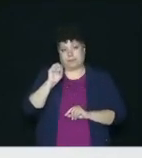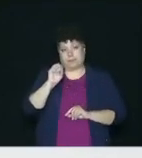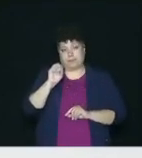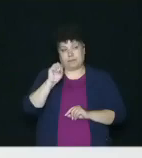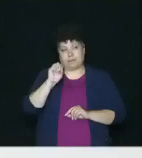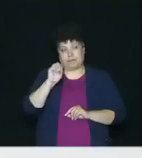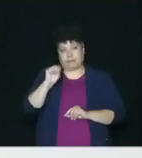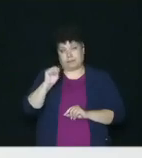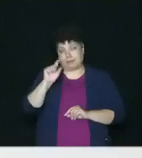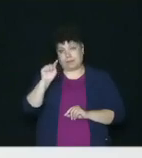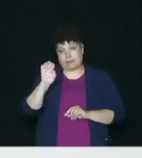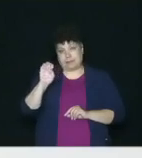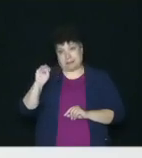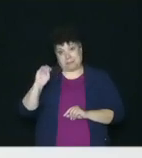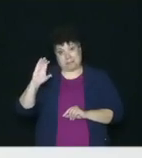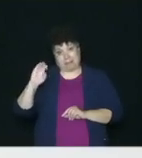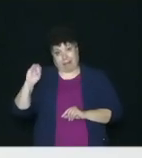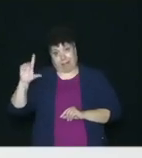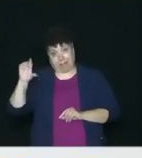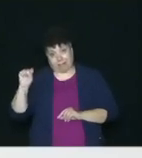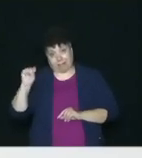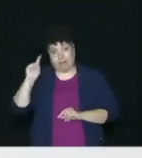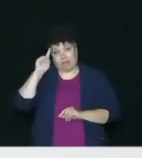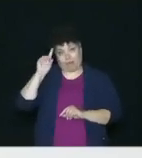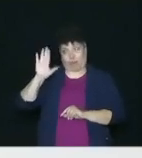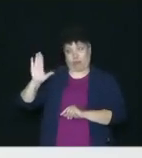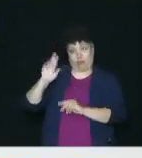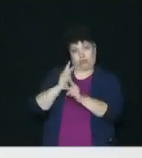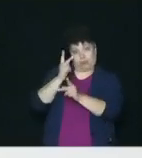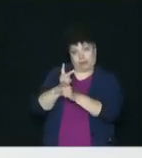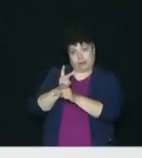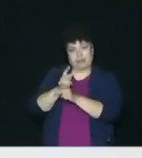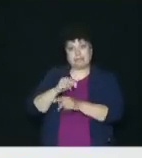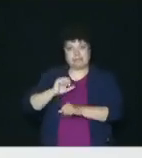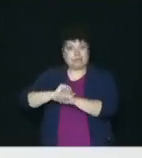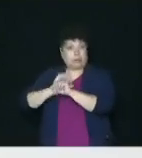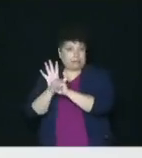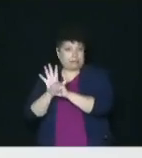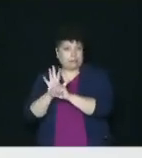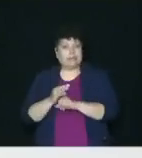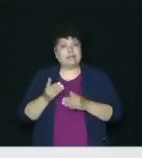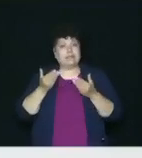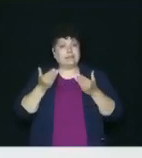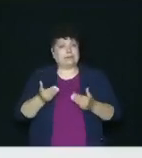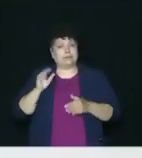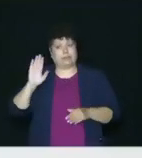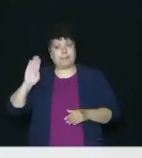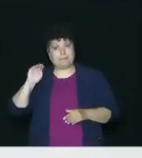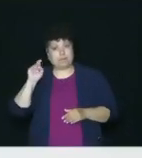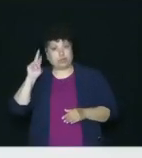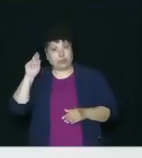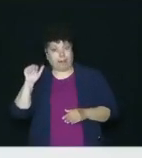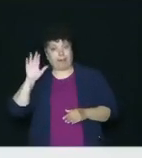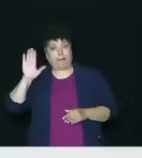TARGETS THE STEM CELLS OF THIS